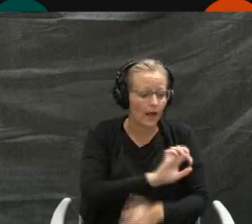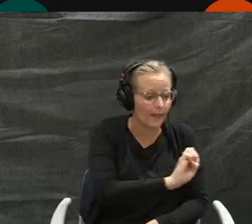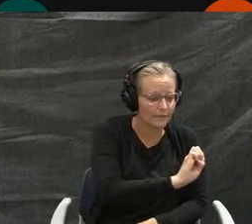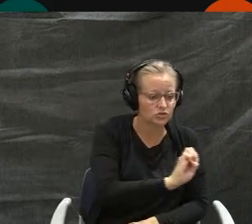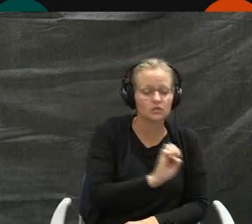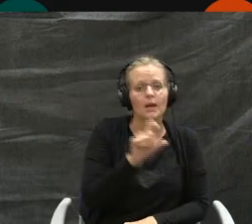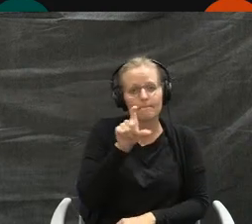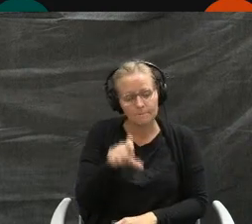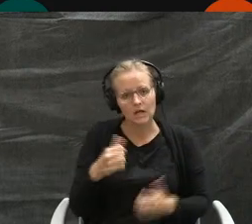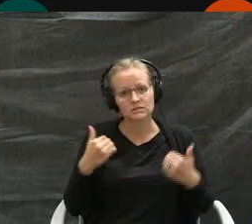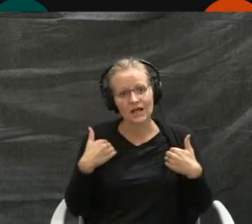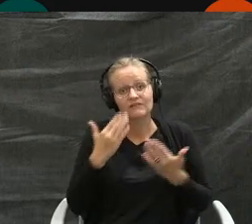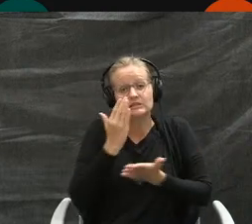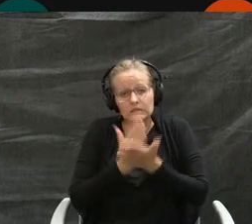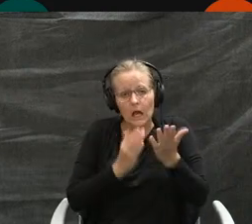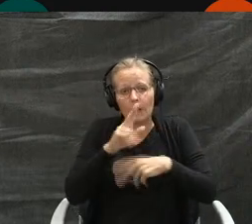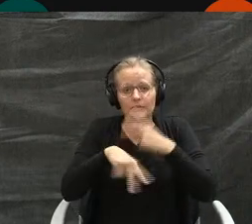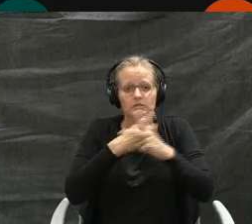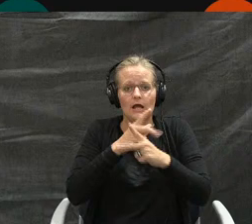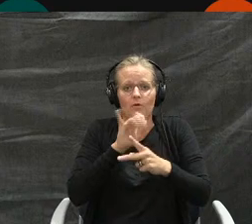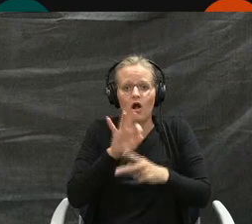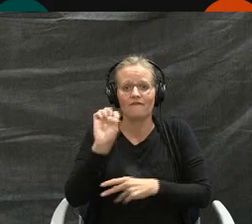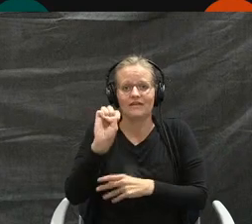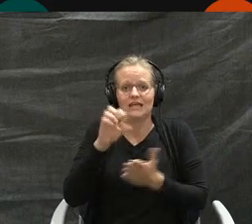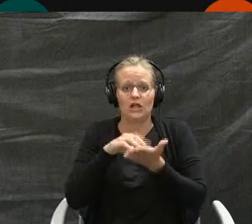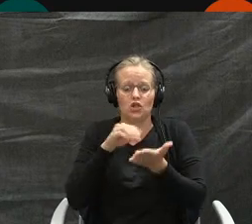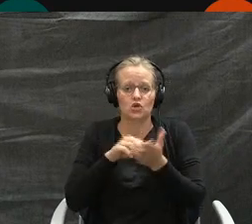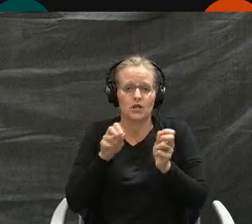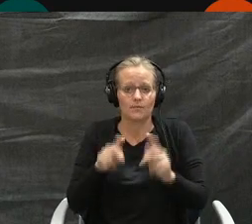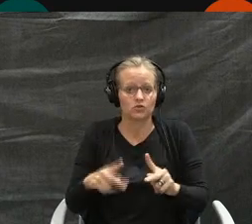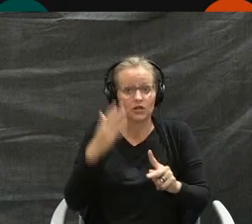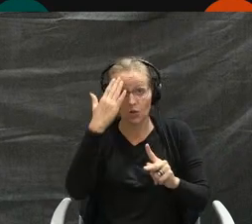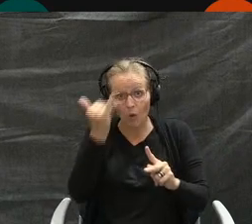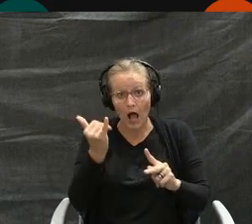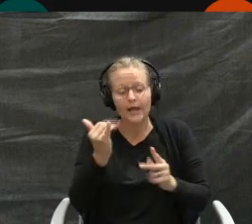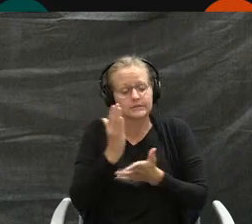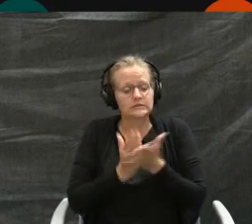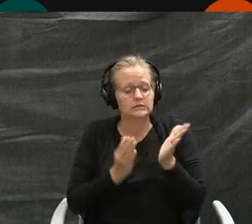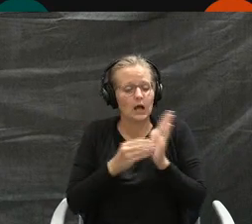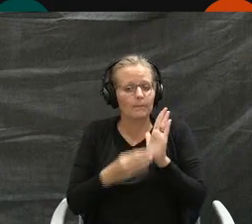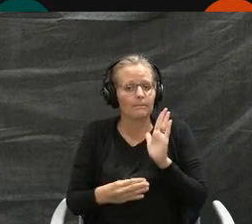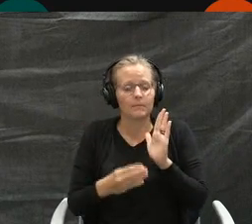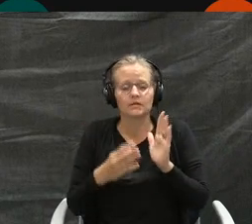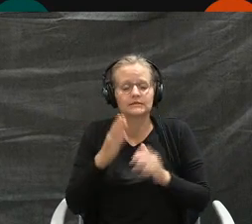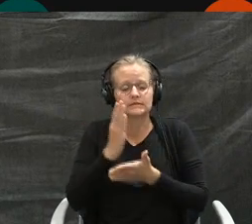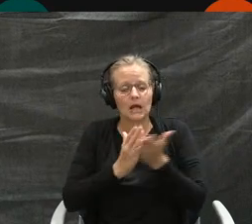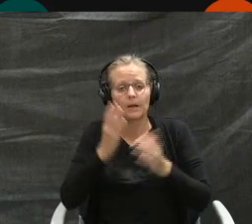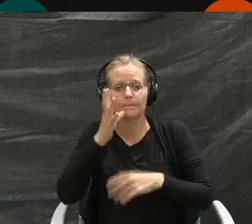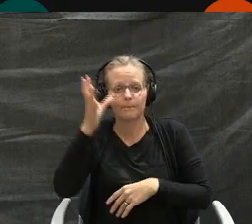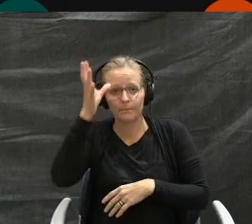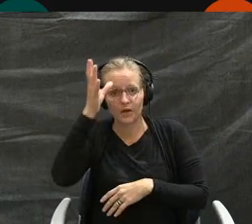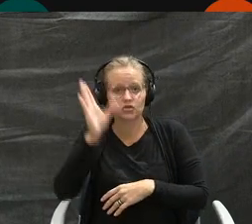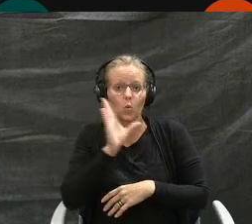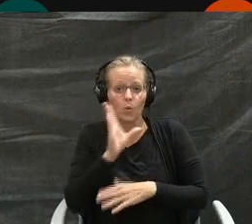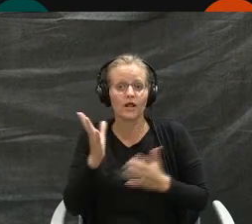opportunity because there are going to be parents. I cannot choose that option. It's one of the advantages to building the